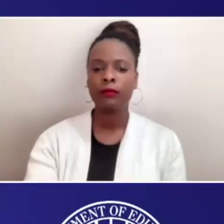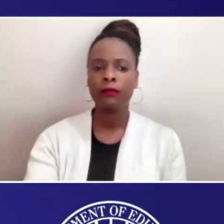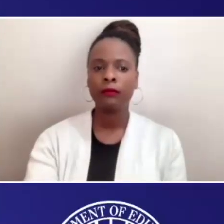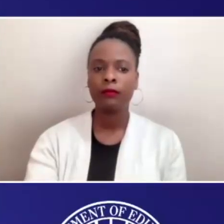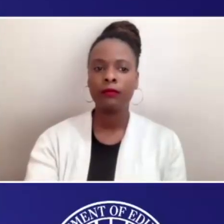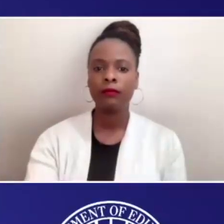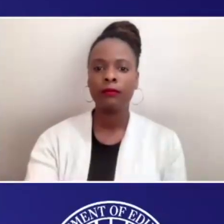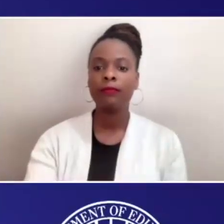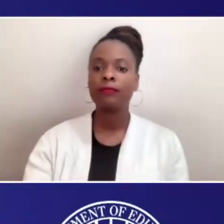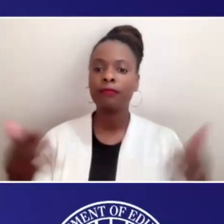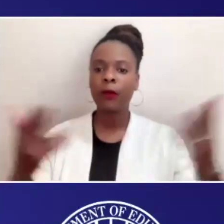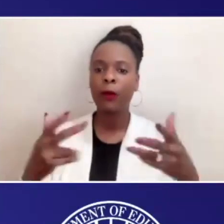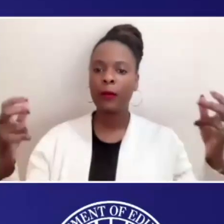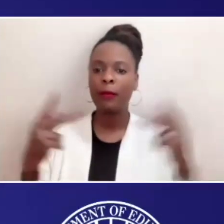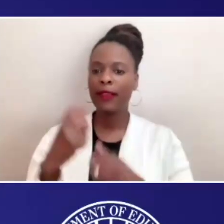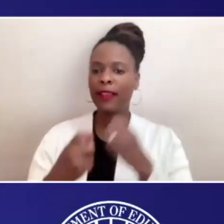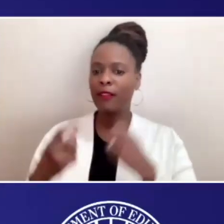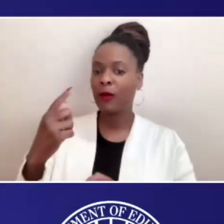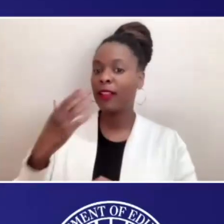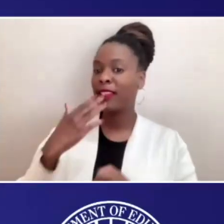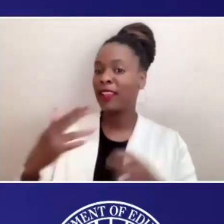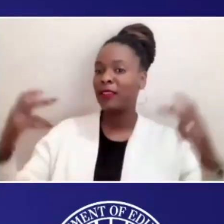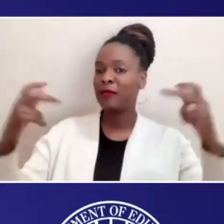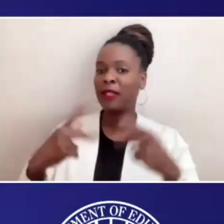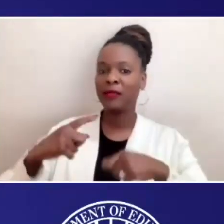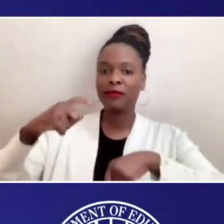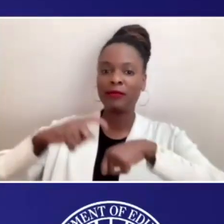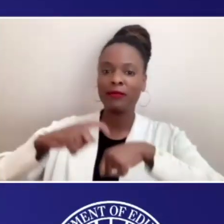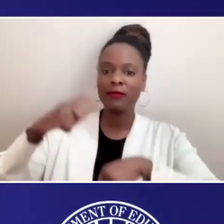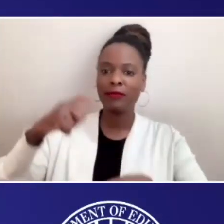Welcome back, everyone. Thank you for returning promptly from the break. I do believe we have one